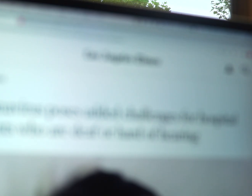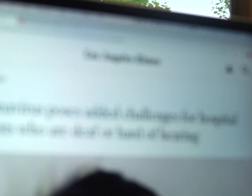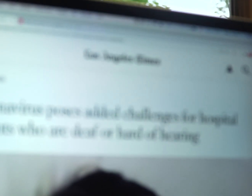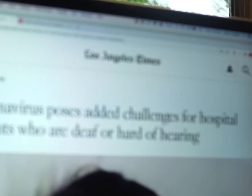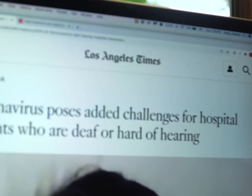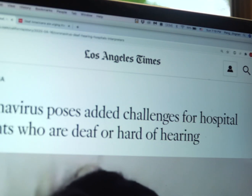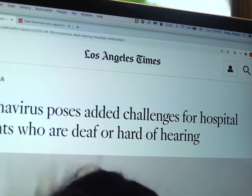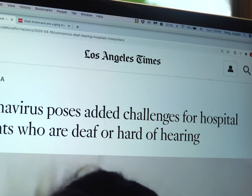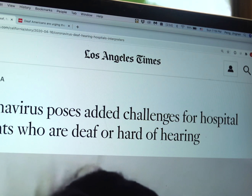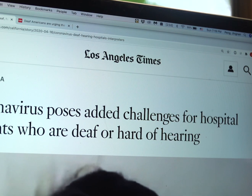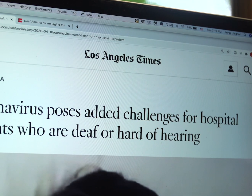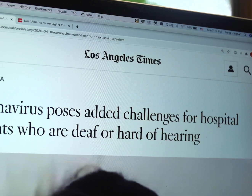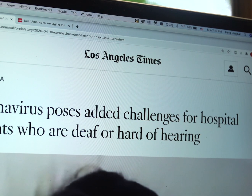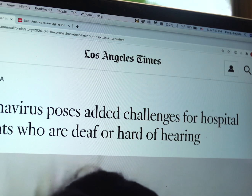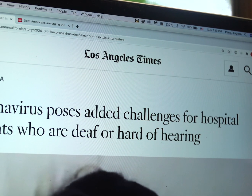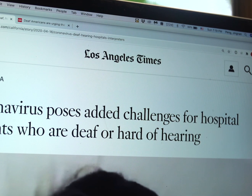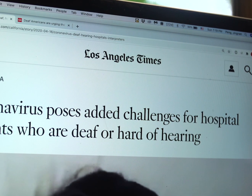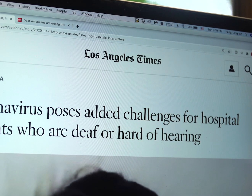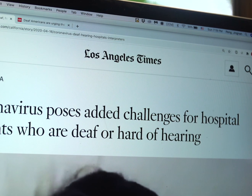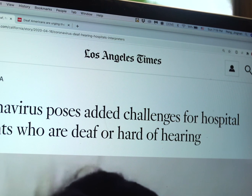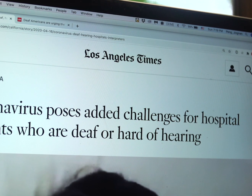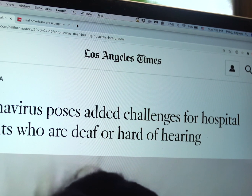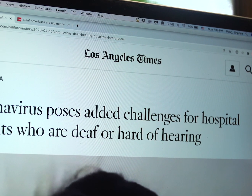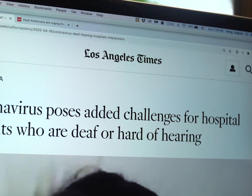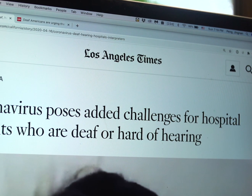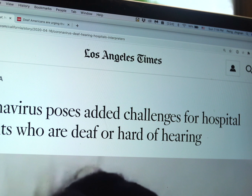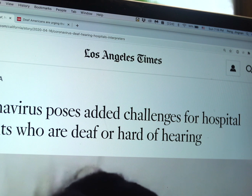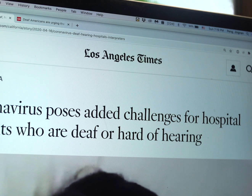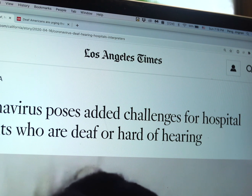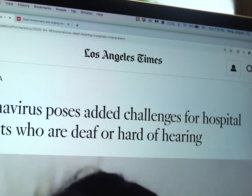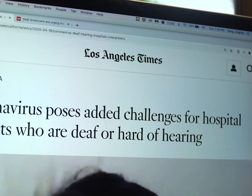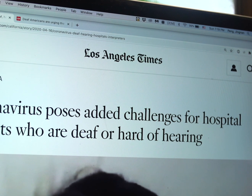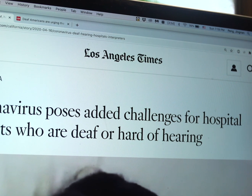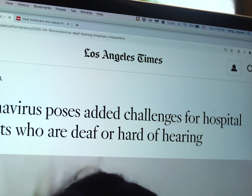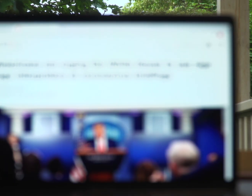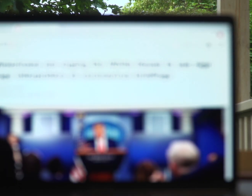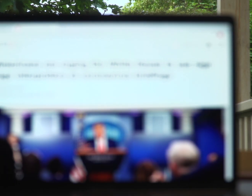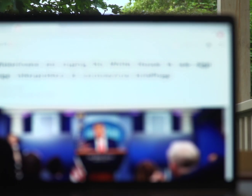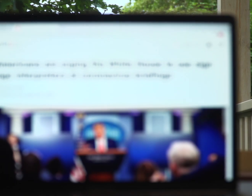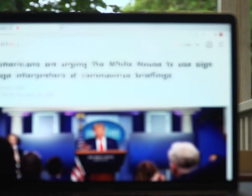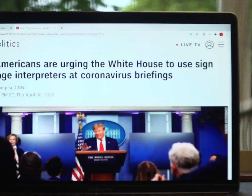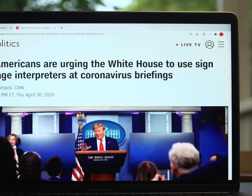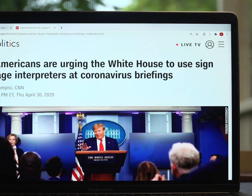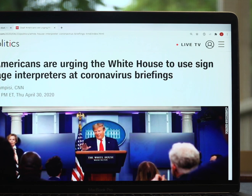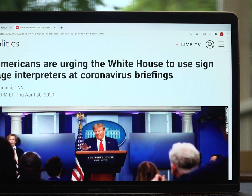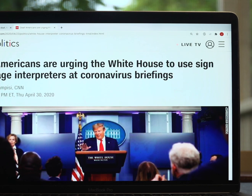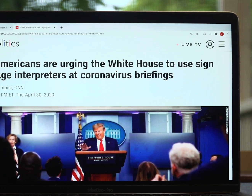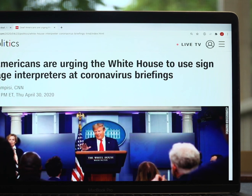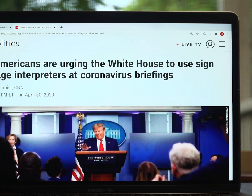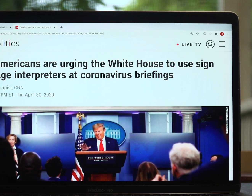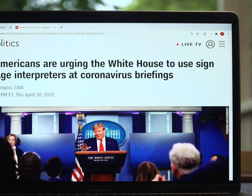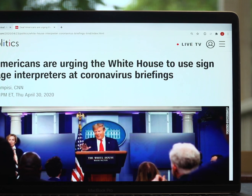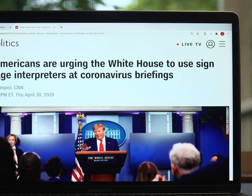But as COVID-19 hit, many have encountered significant barriers, as hospitals and official briefings have failed at times to